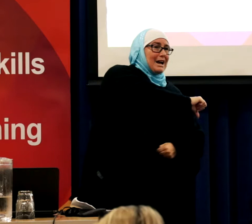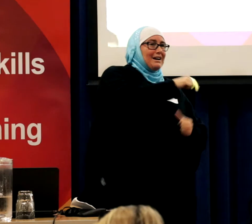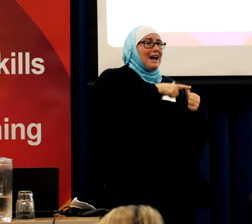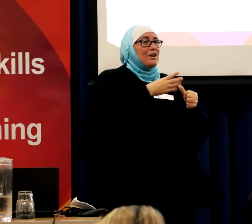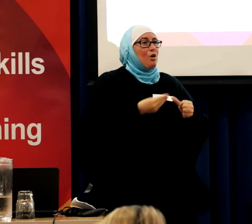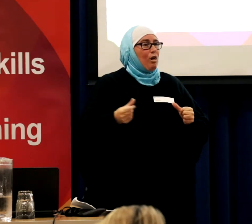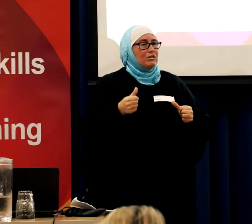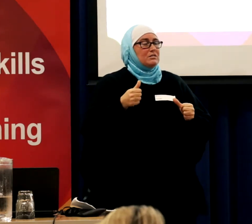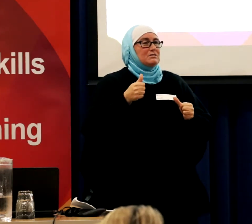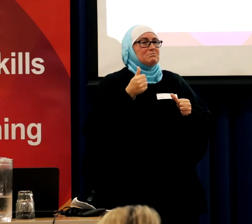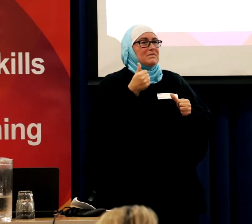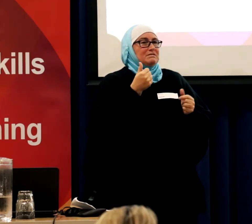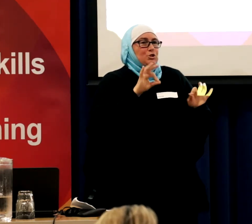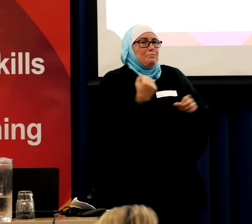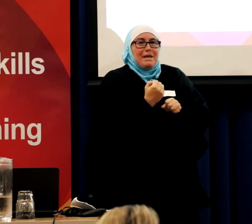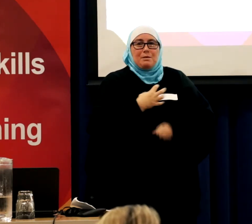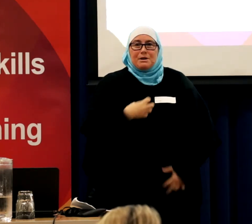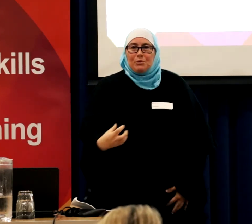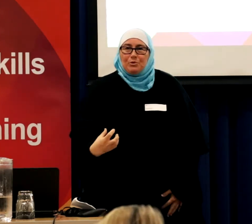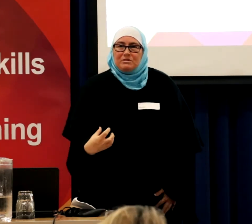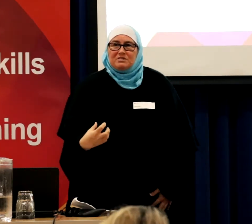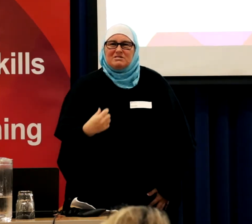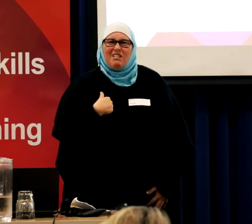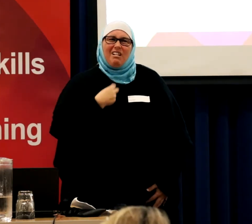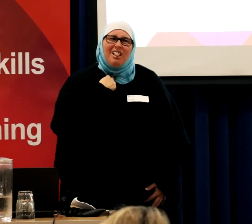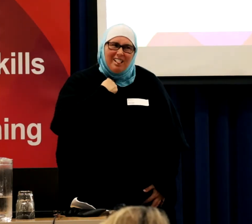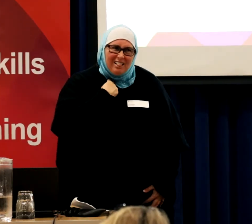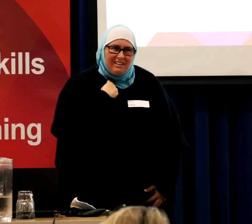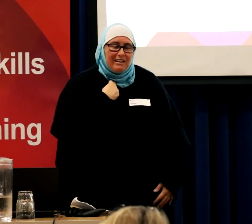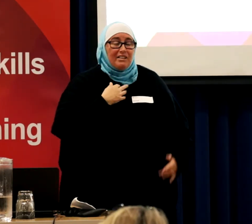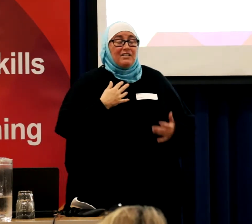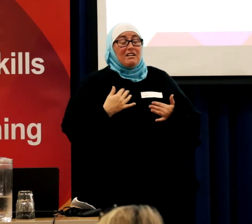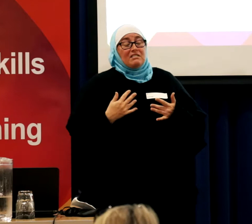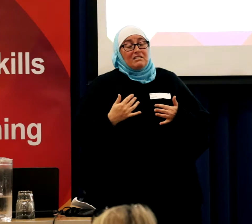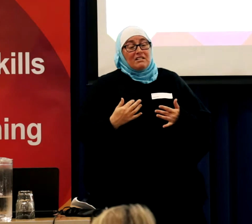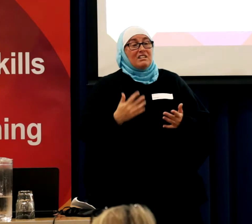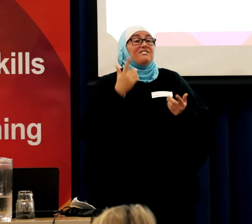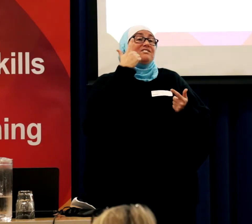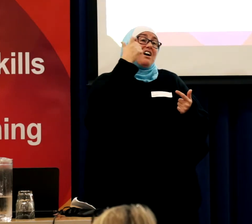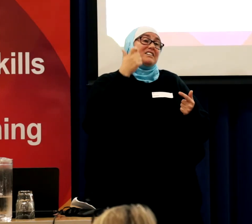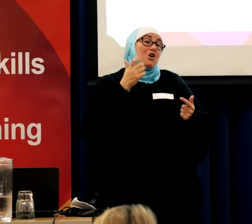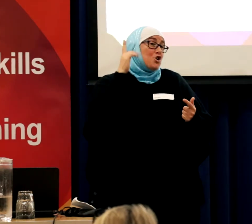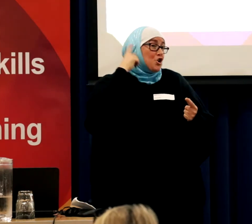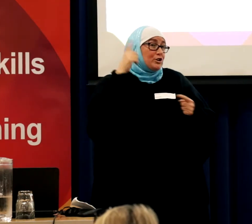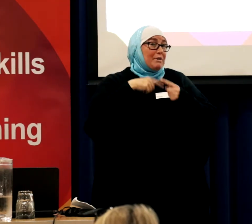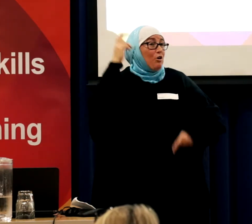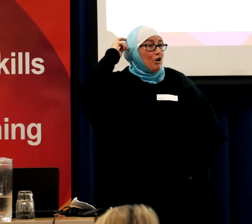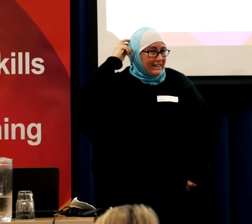I’d love to go back to the analogue, but they don’t make them anymore, so it’s very disappointing.